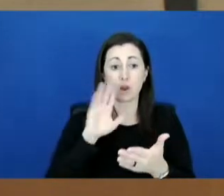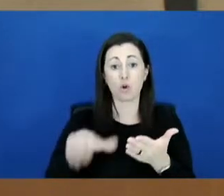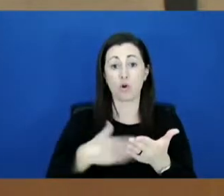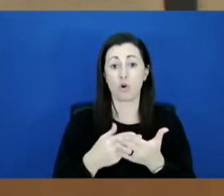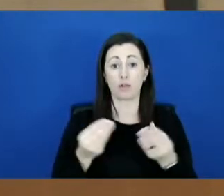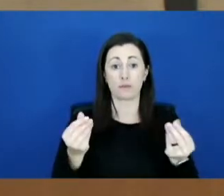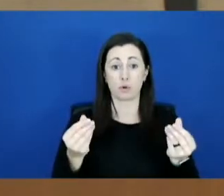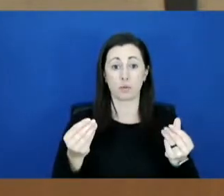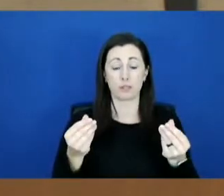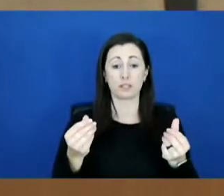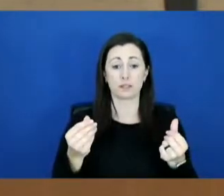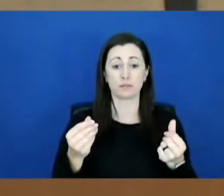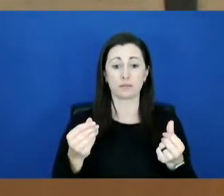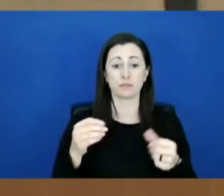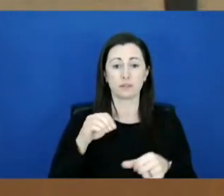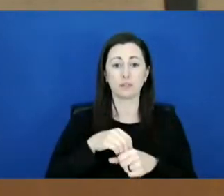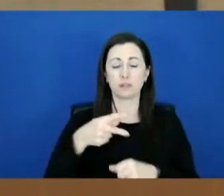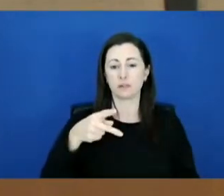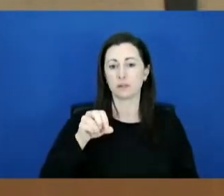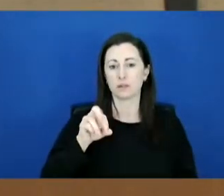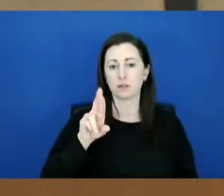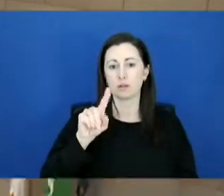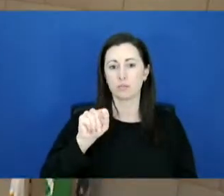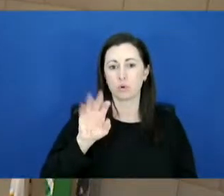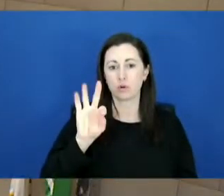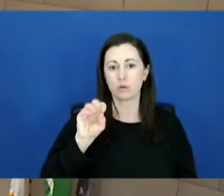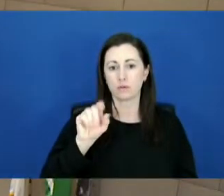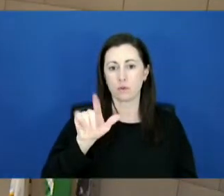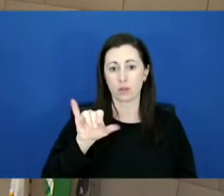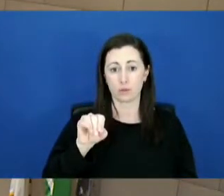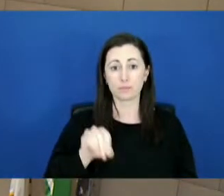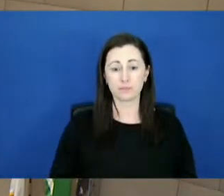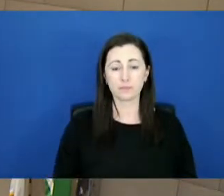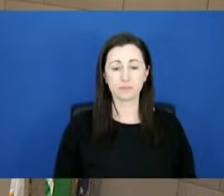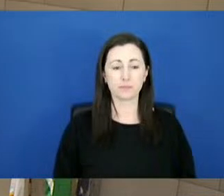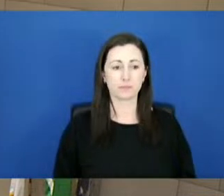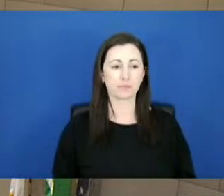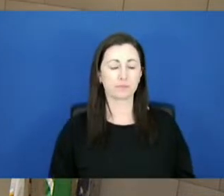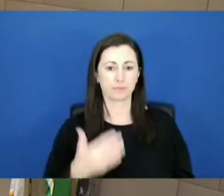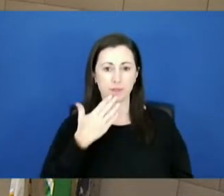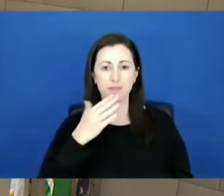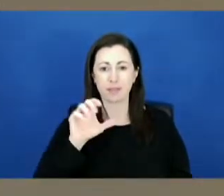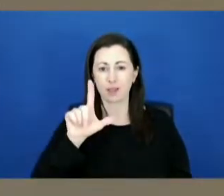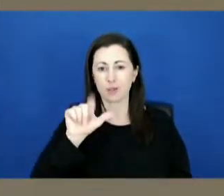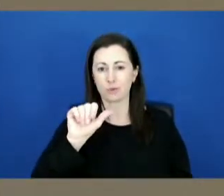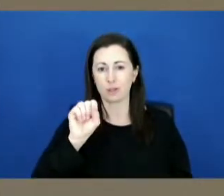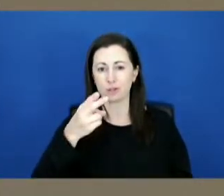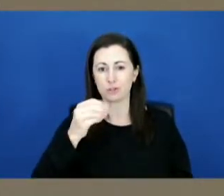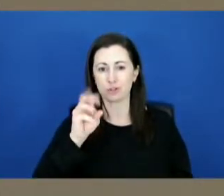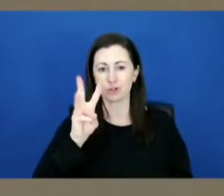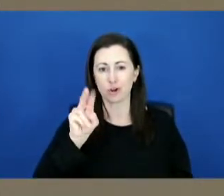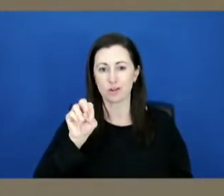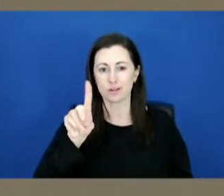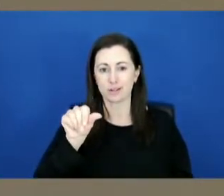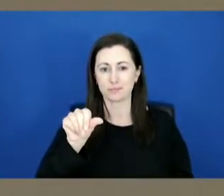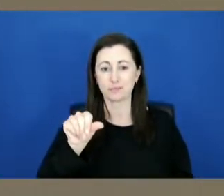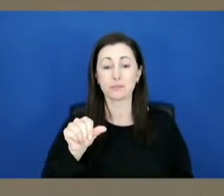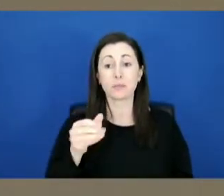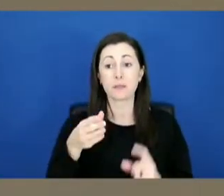THE SUPPORTIVE SERVICES THAT THEY PROVIDE AT ALL OF THE